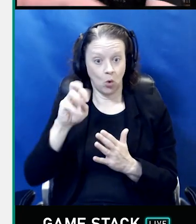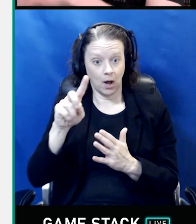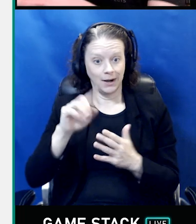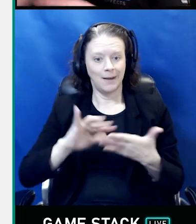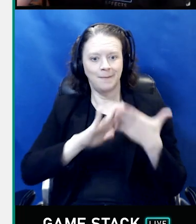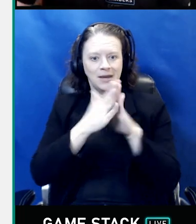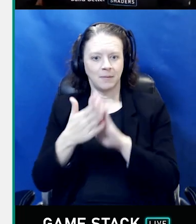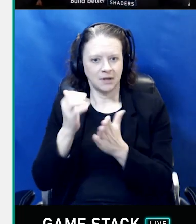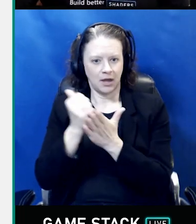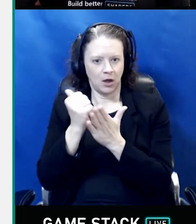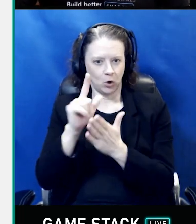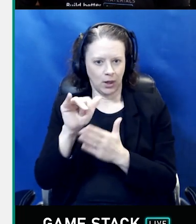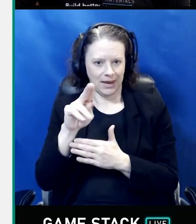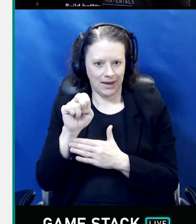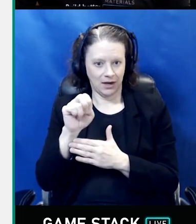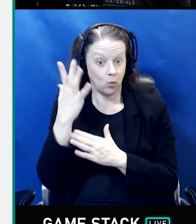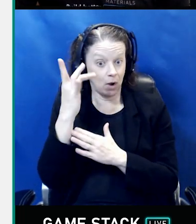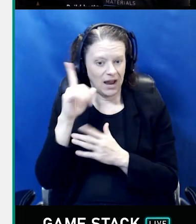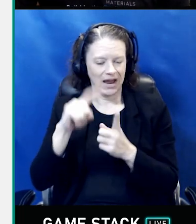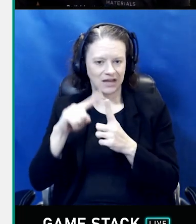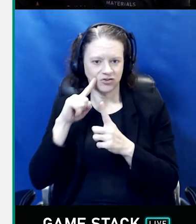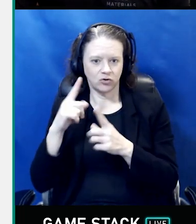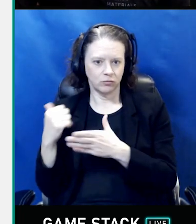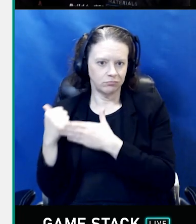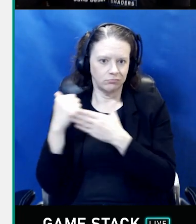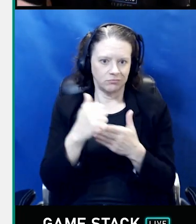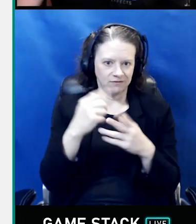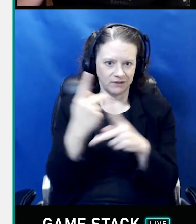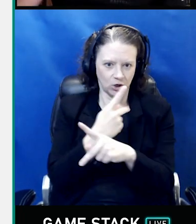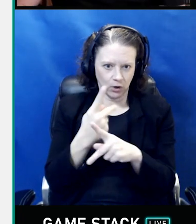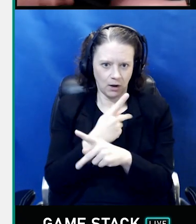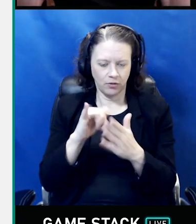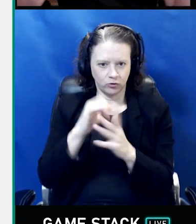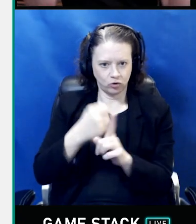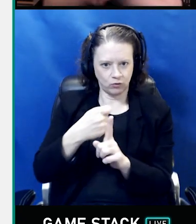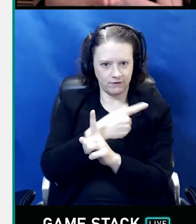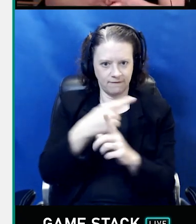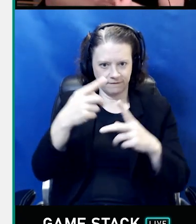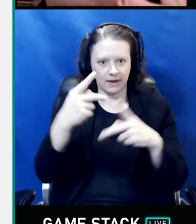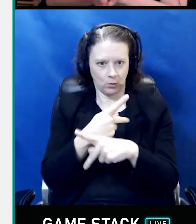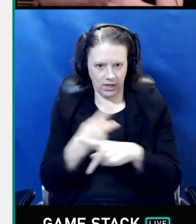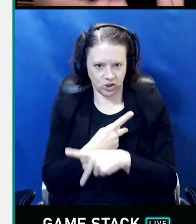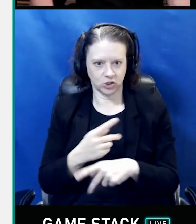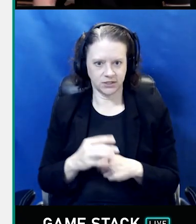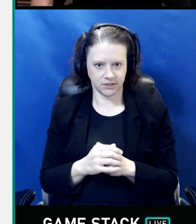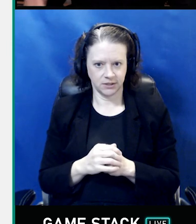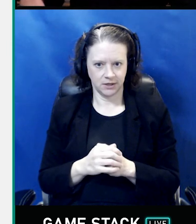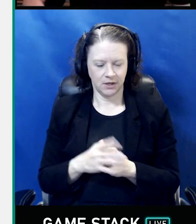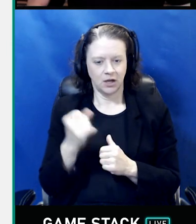still might have to contribute to these derivative calculations. OK, so what we're building to is helper lane detection,